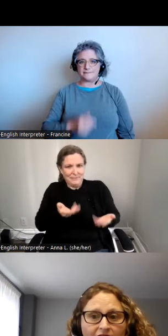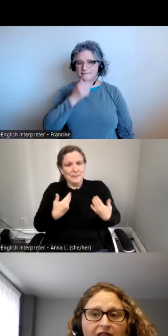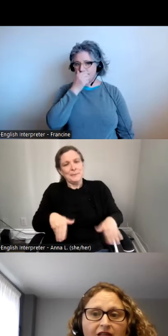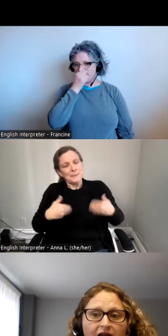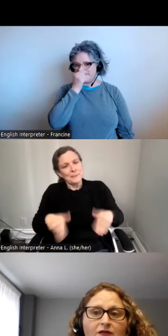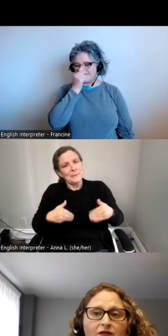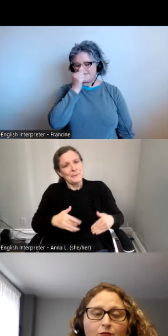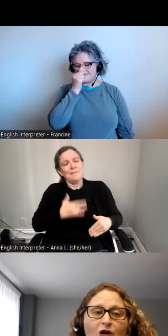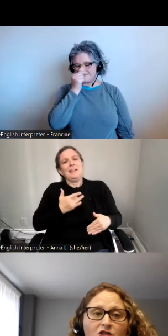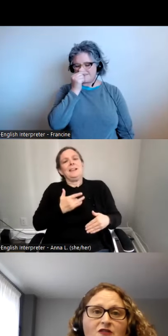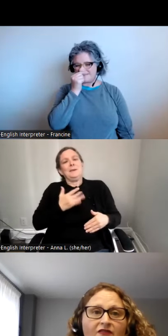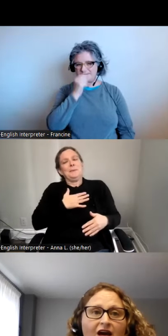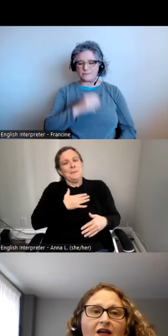going around and we are definitely seeing all of that